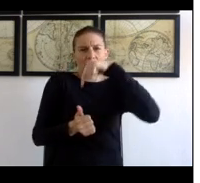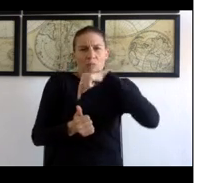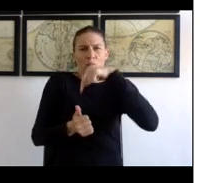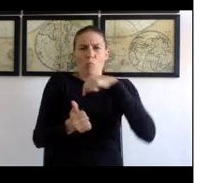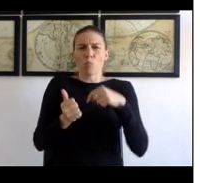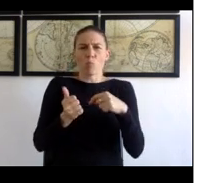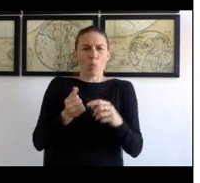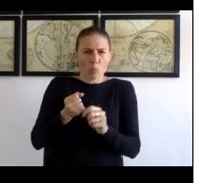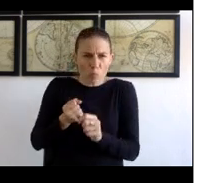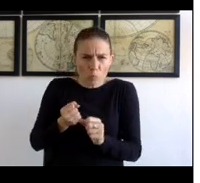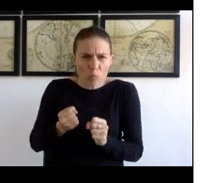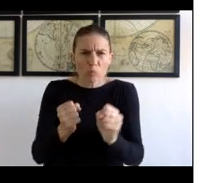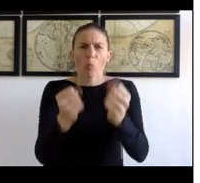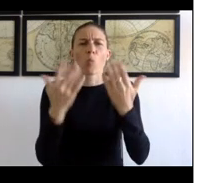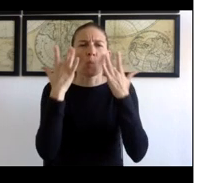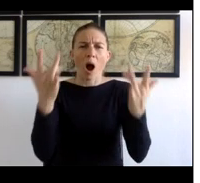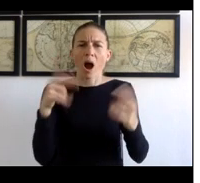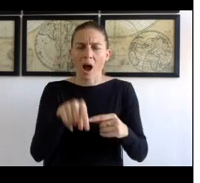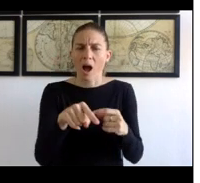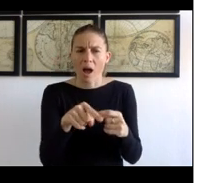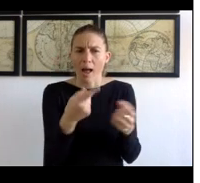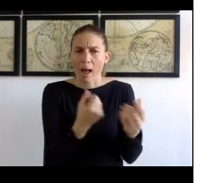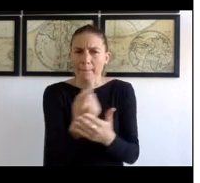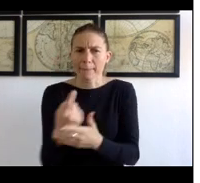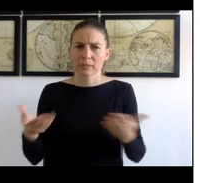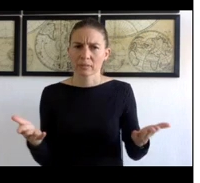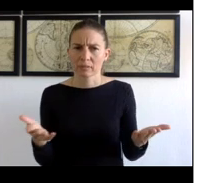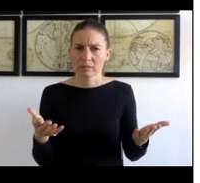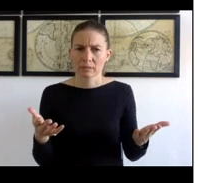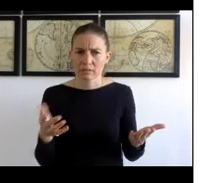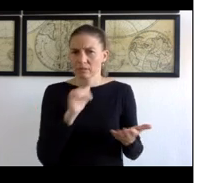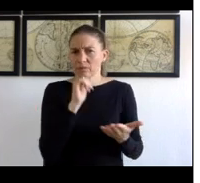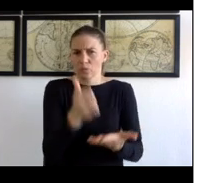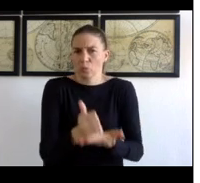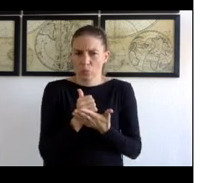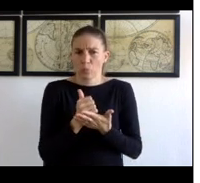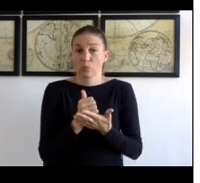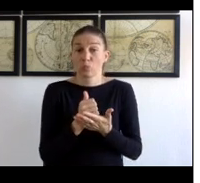in the labour market between persons with and without disabilities.